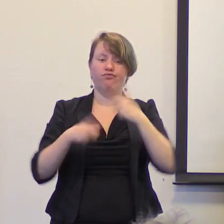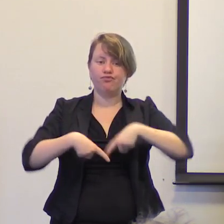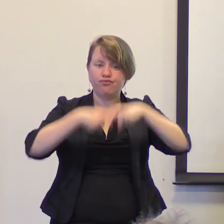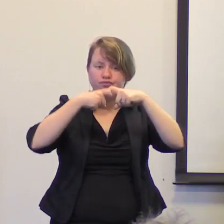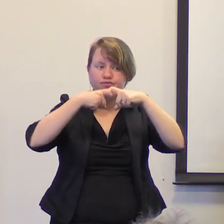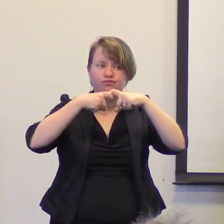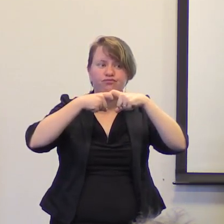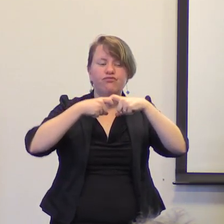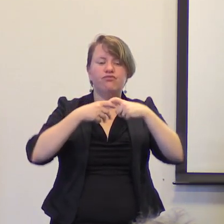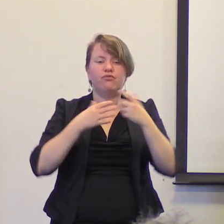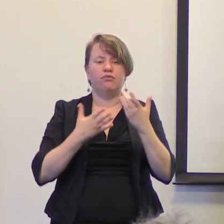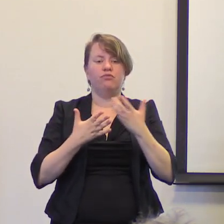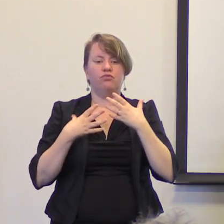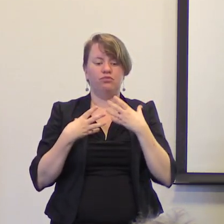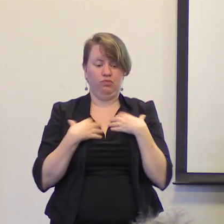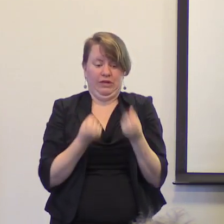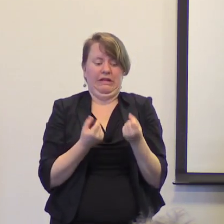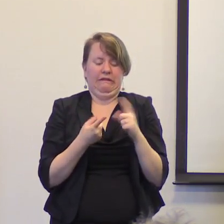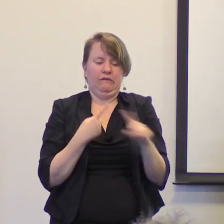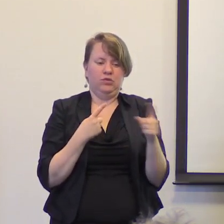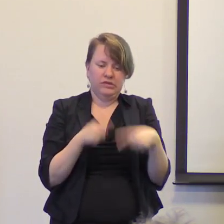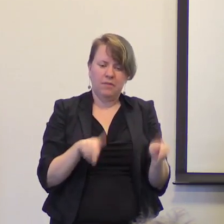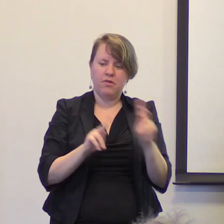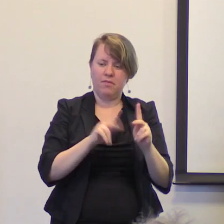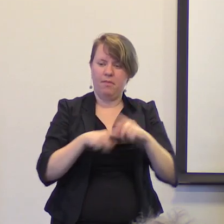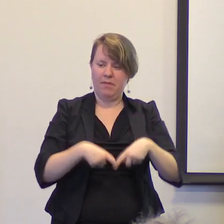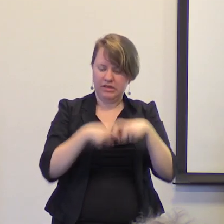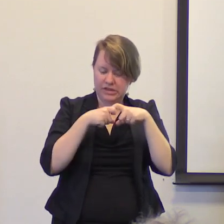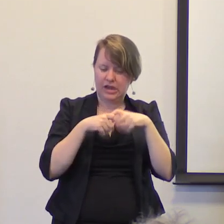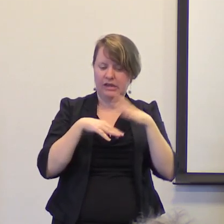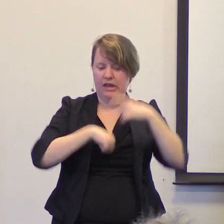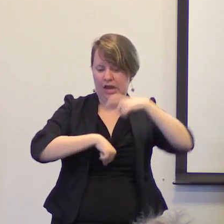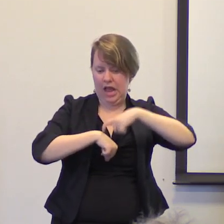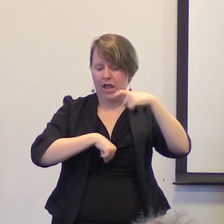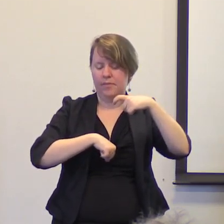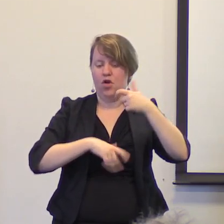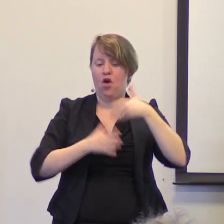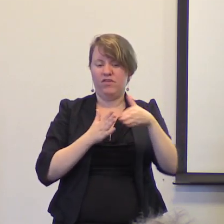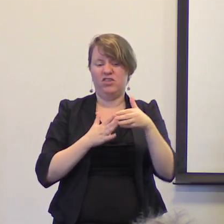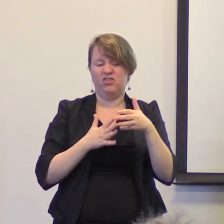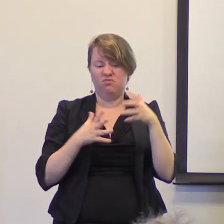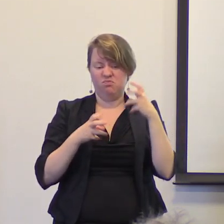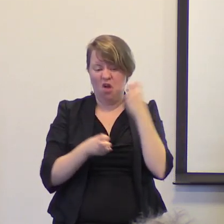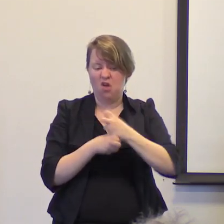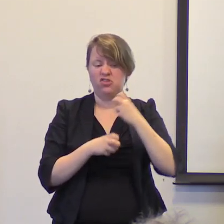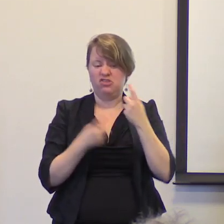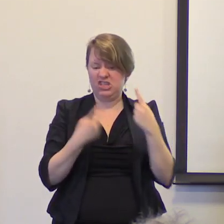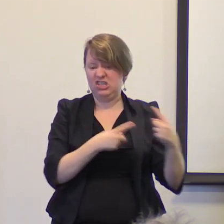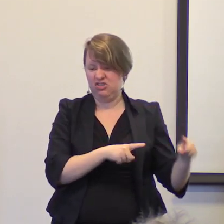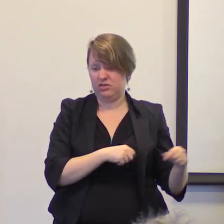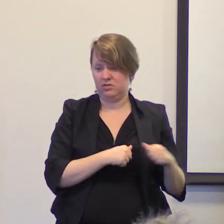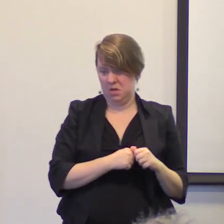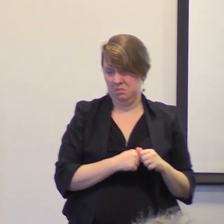the people who were being detained at the time under often harsh conditions.